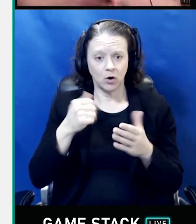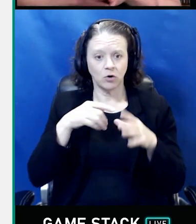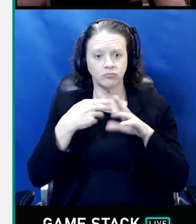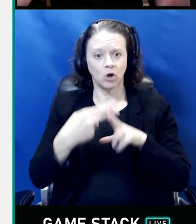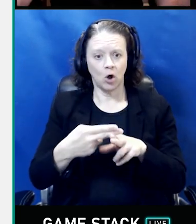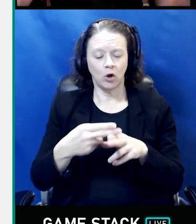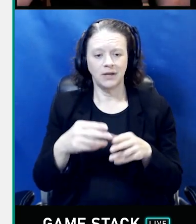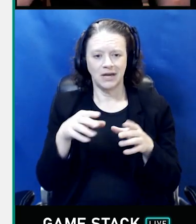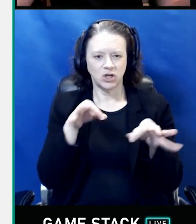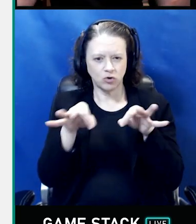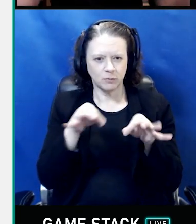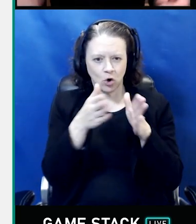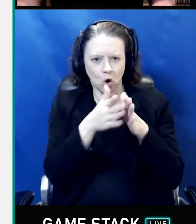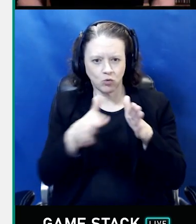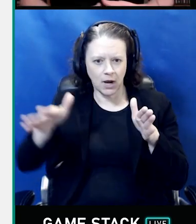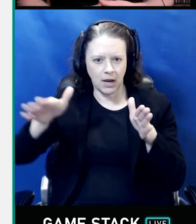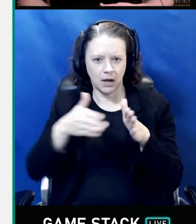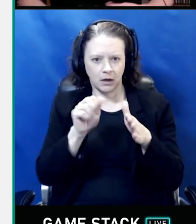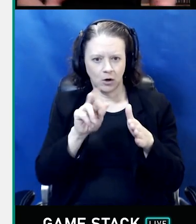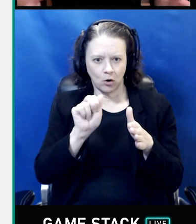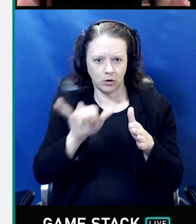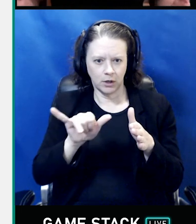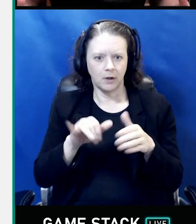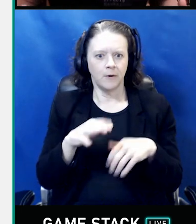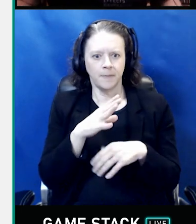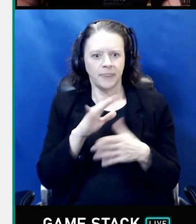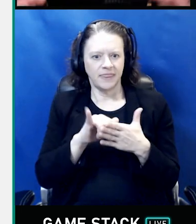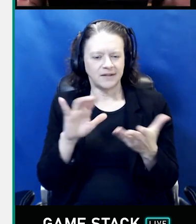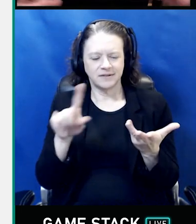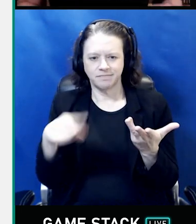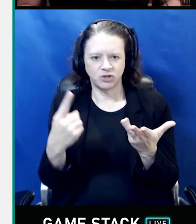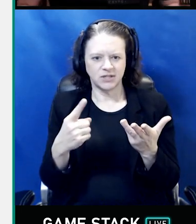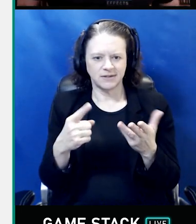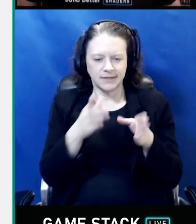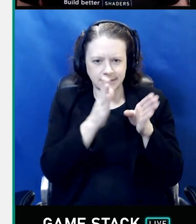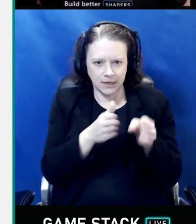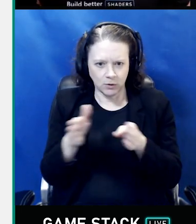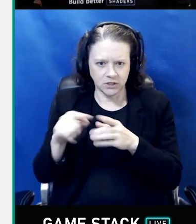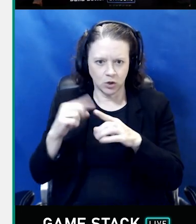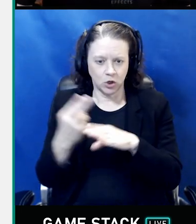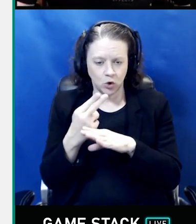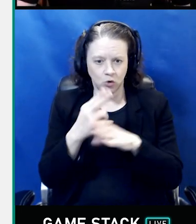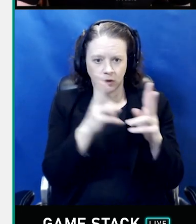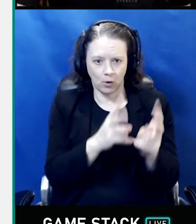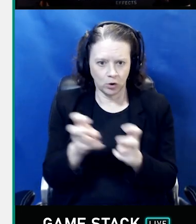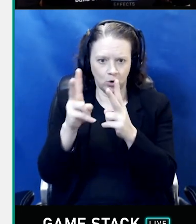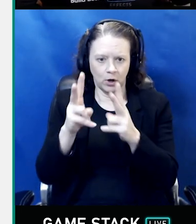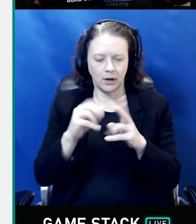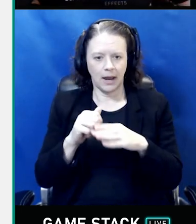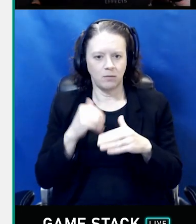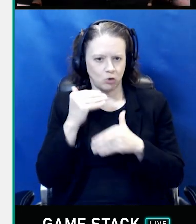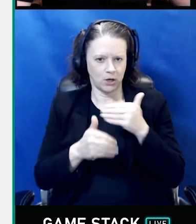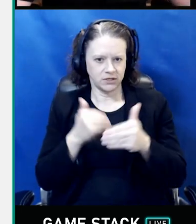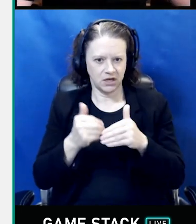array. It's just a sequence of these that are occasionally used, and they're certainly loaded and processed in conjunction.